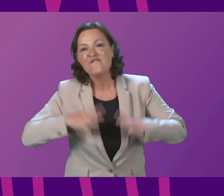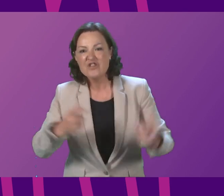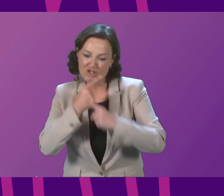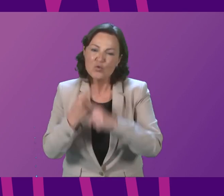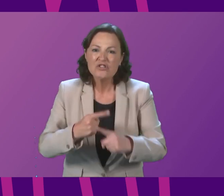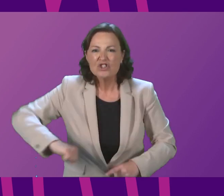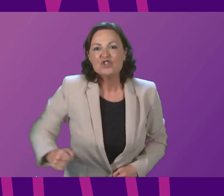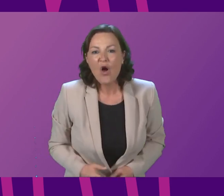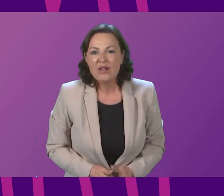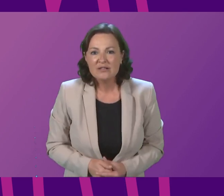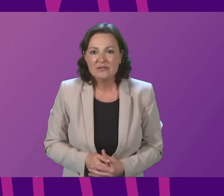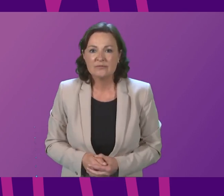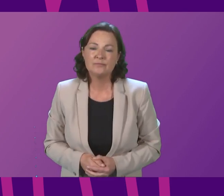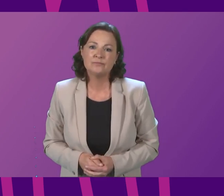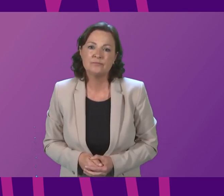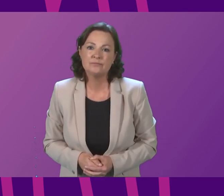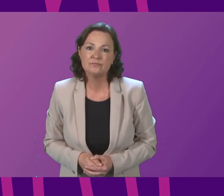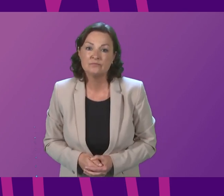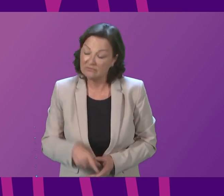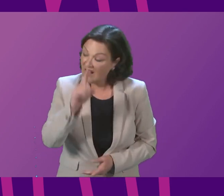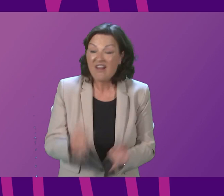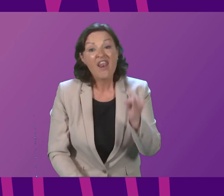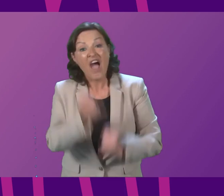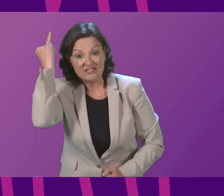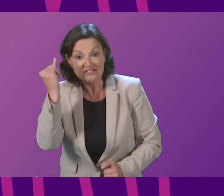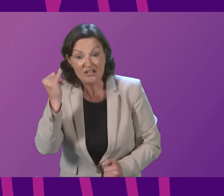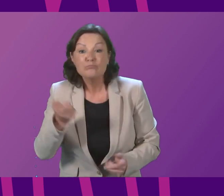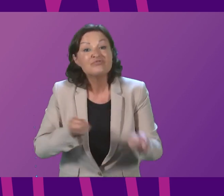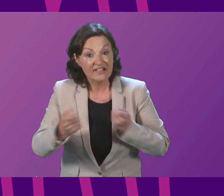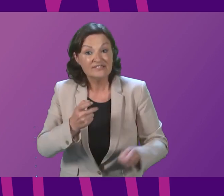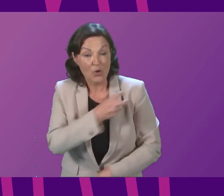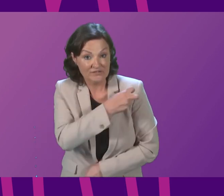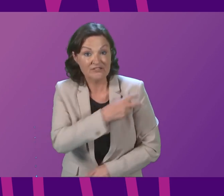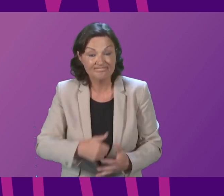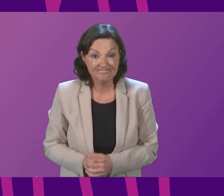in Scotland.